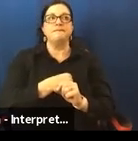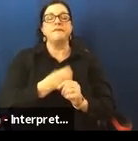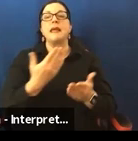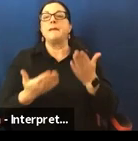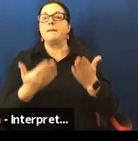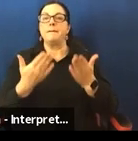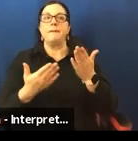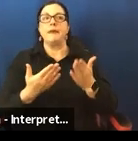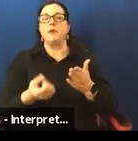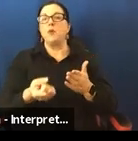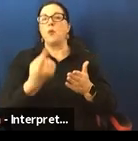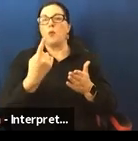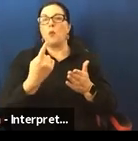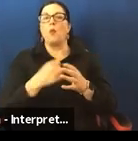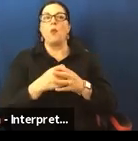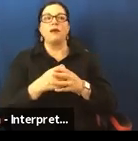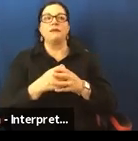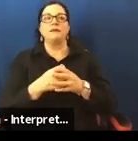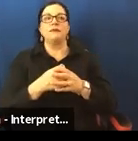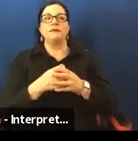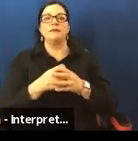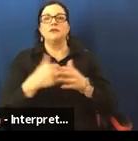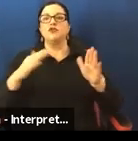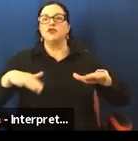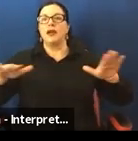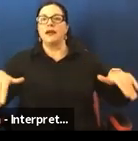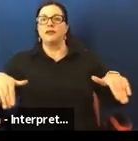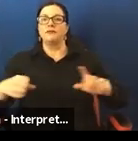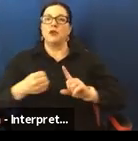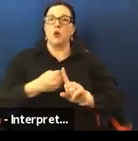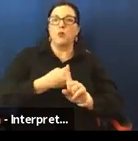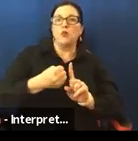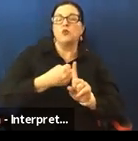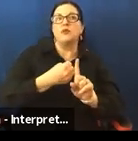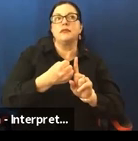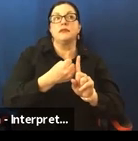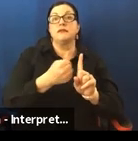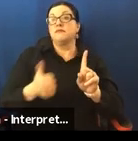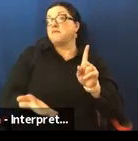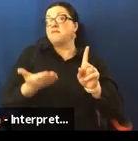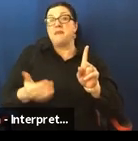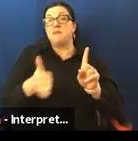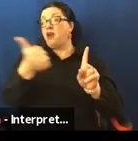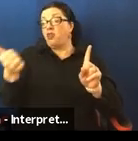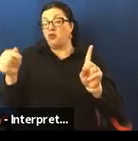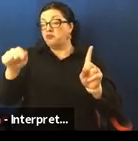Jason Williams: And CPS goes out and investigates they. A lot of times will remove all of the kids because they're also at risk of abuse.